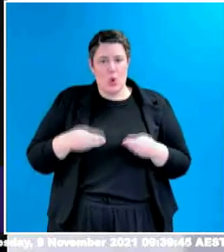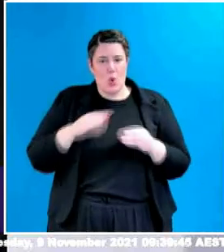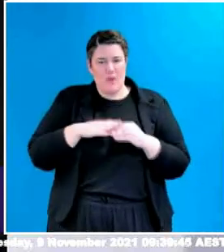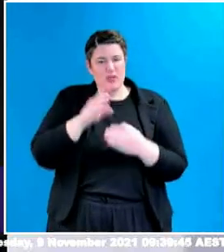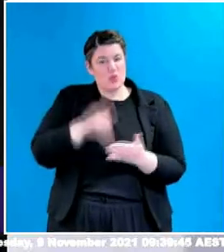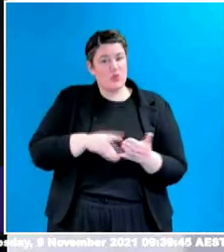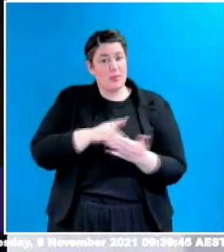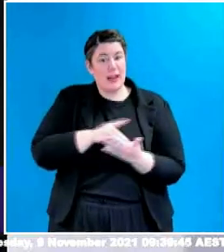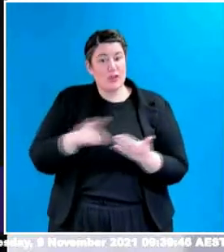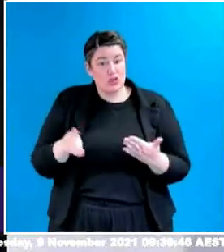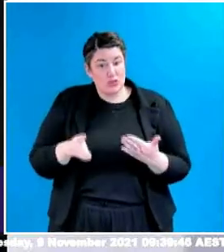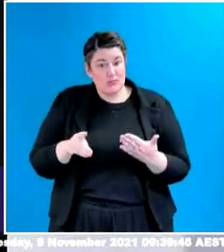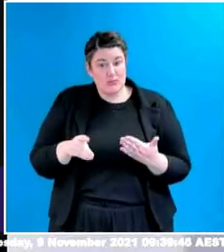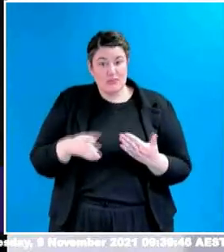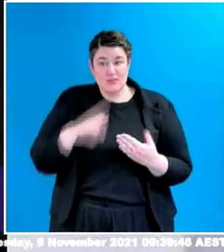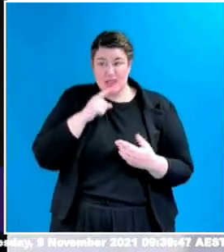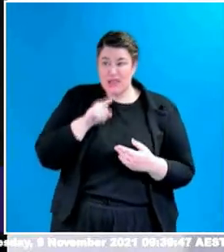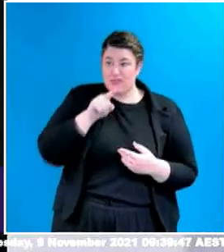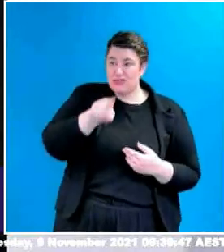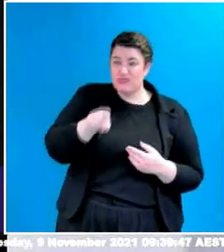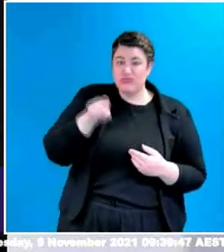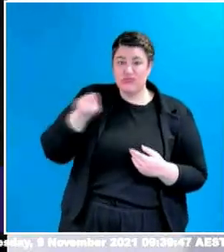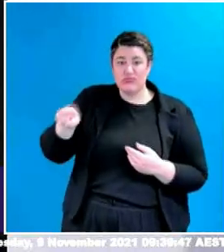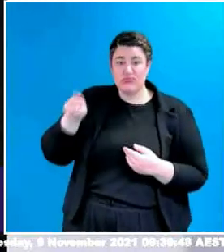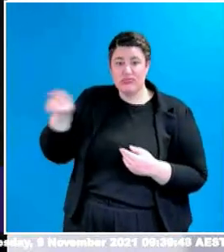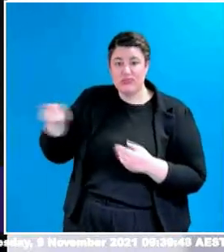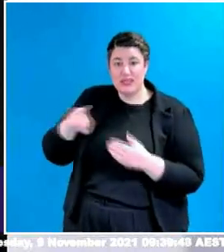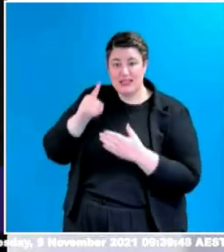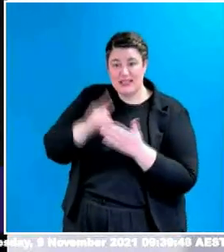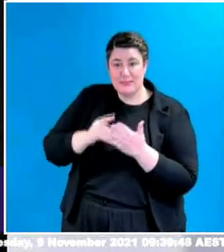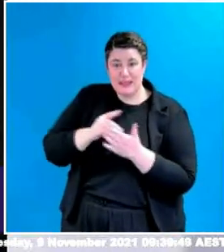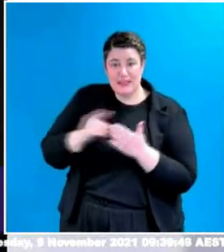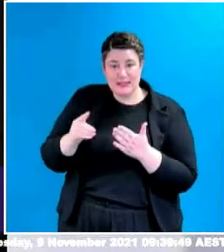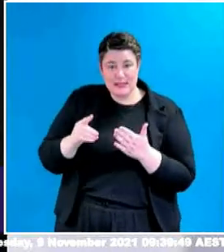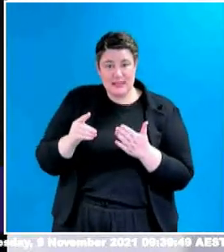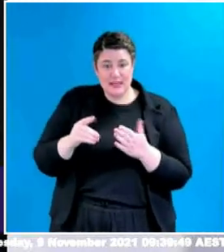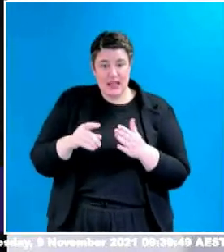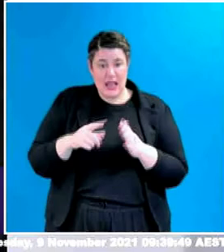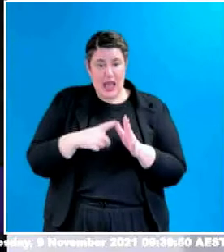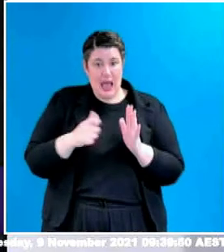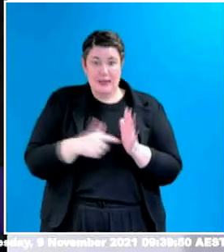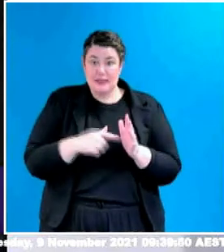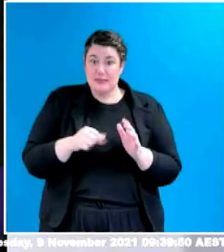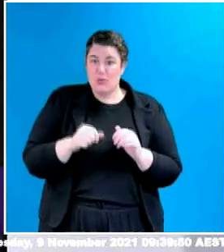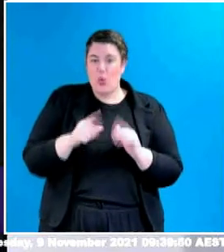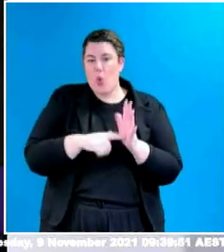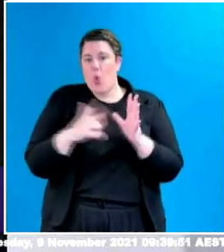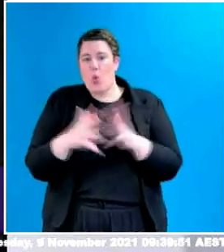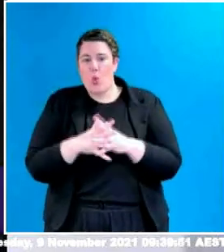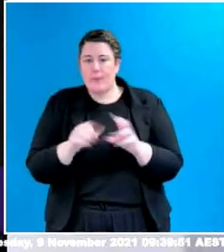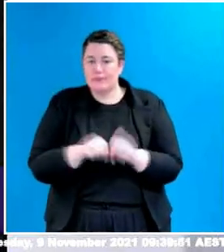raising allegations that the Disability Discrimination Act had been breached? Yes.